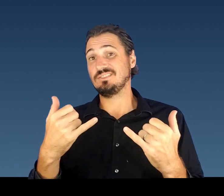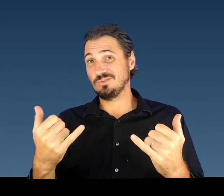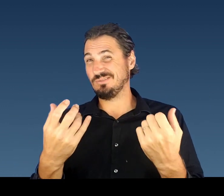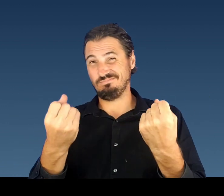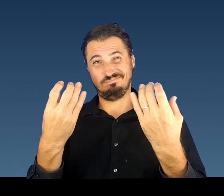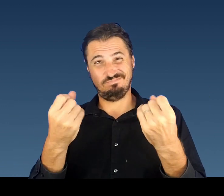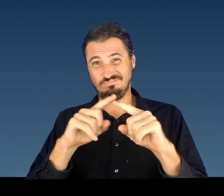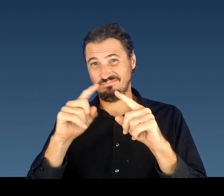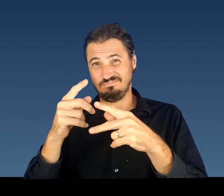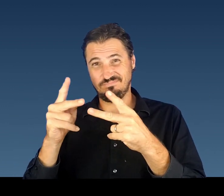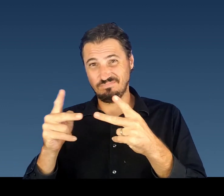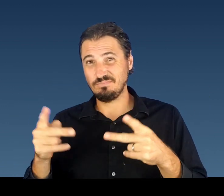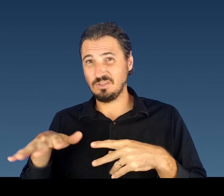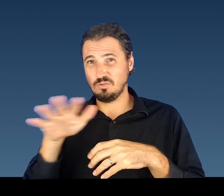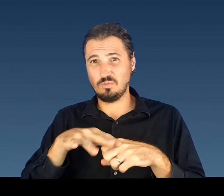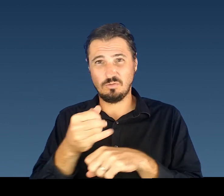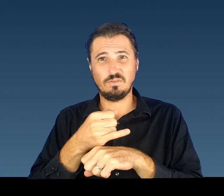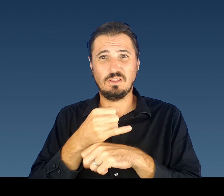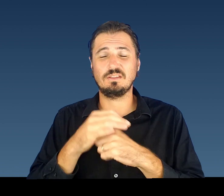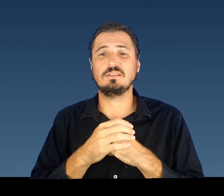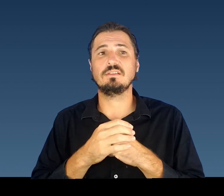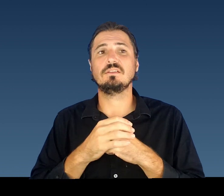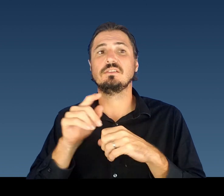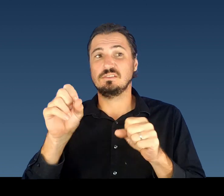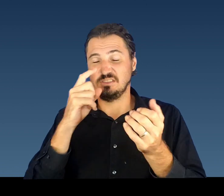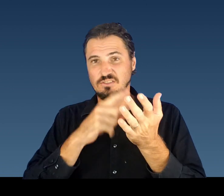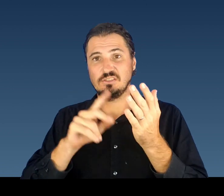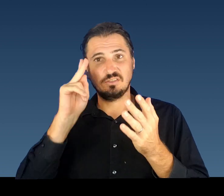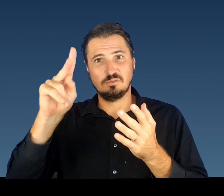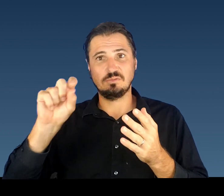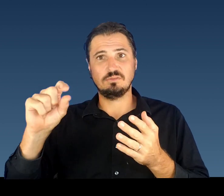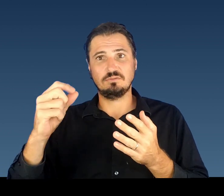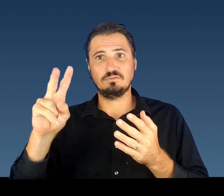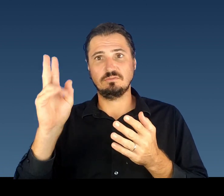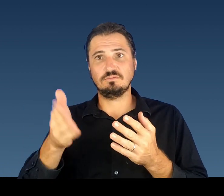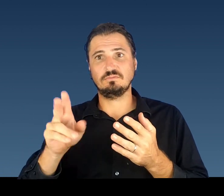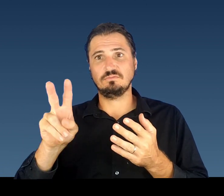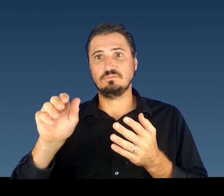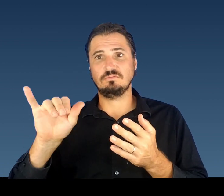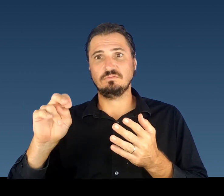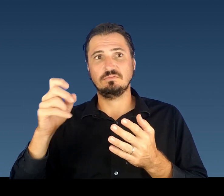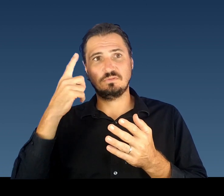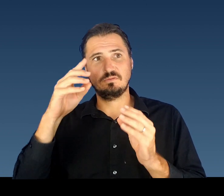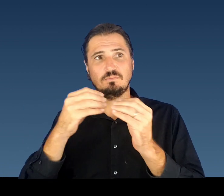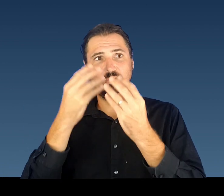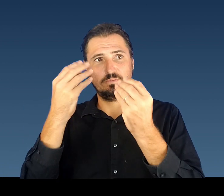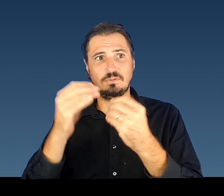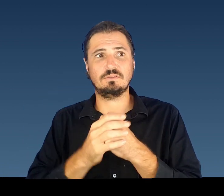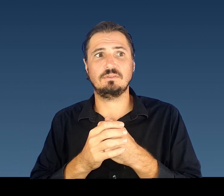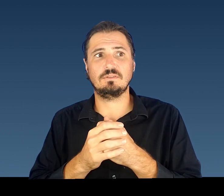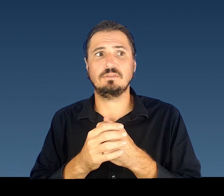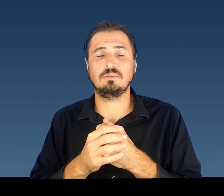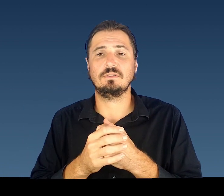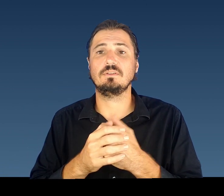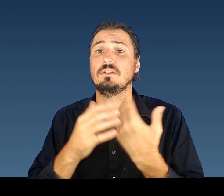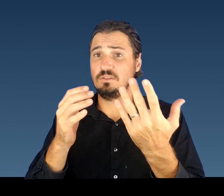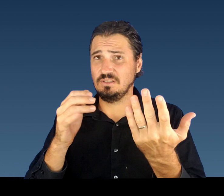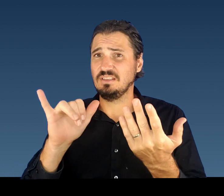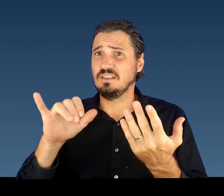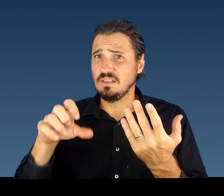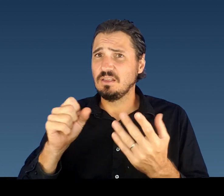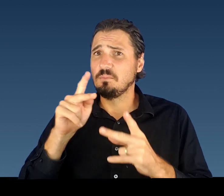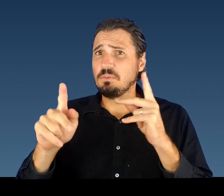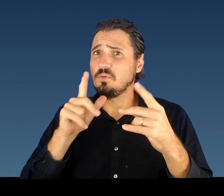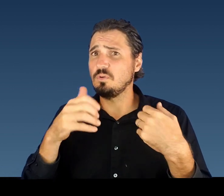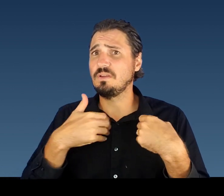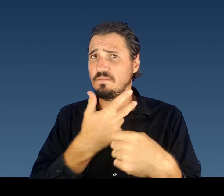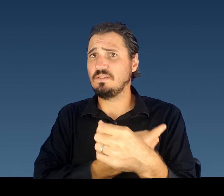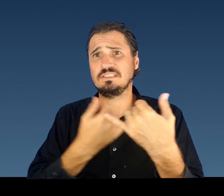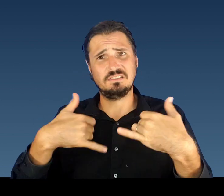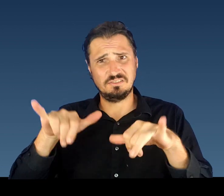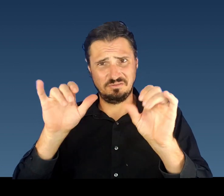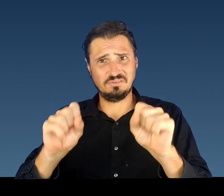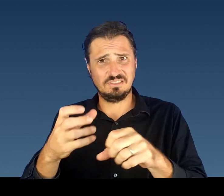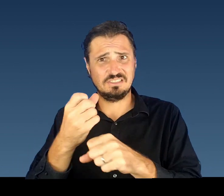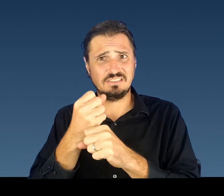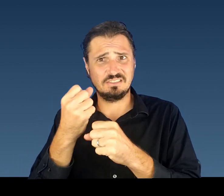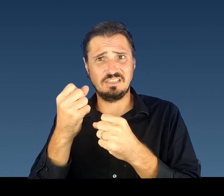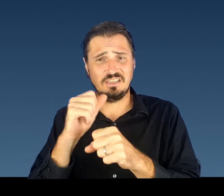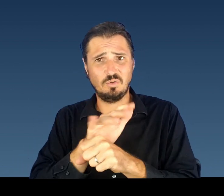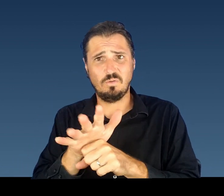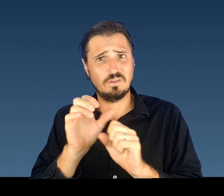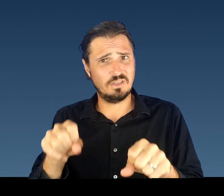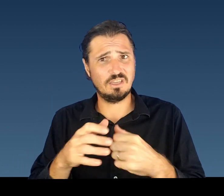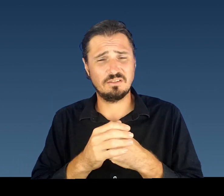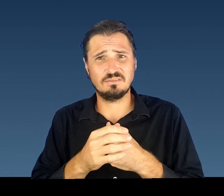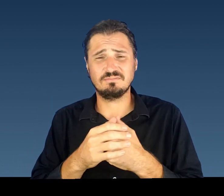If you do travel, we highly recommend getting vaccinated first. While you are traveling, protect yourself by wearing a mask, even if it isn’t required by law where you are traveling